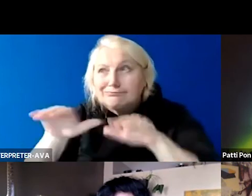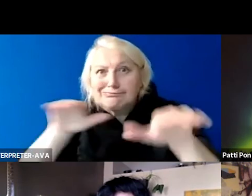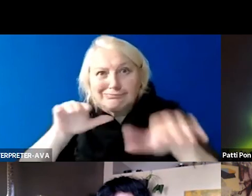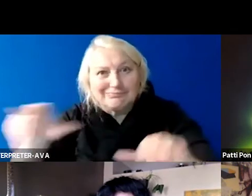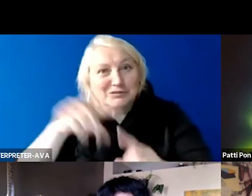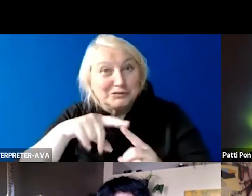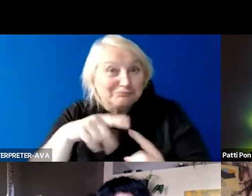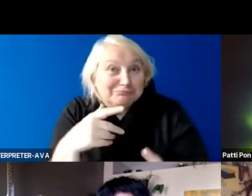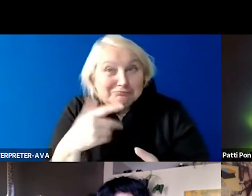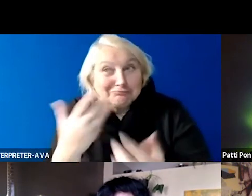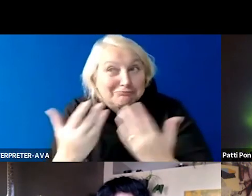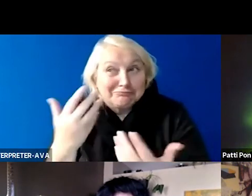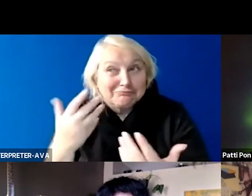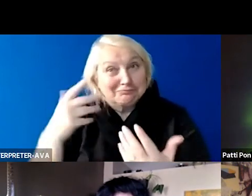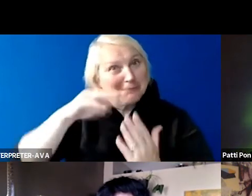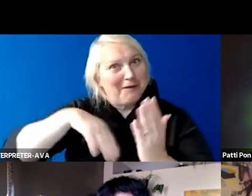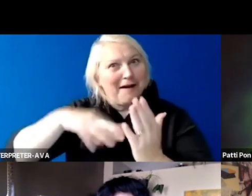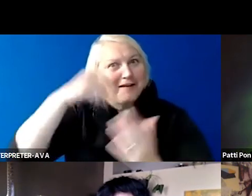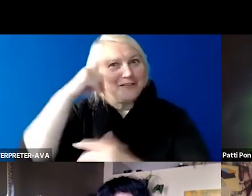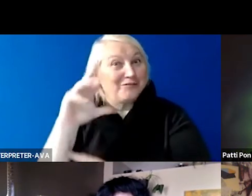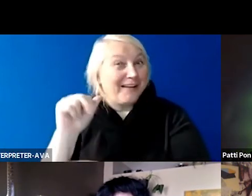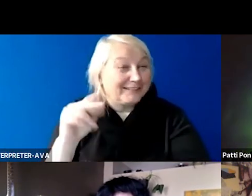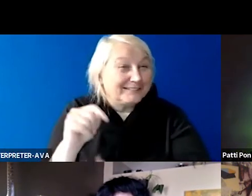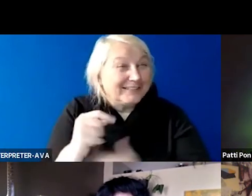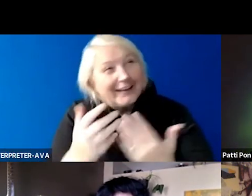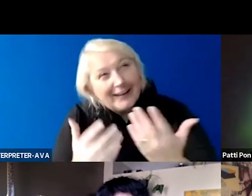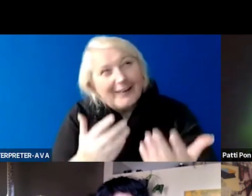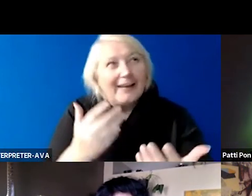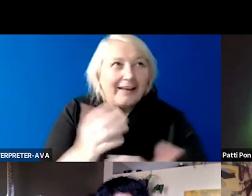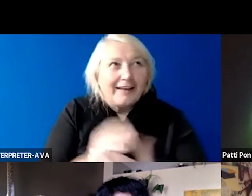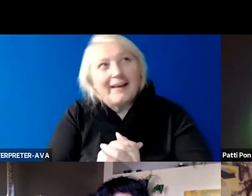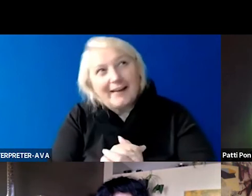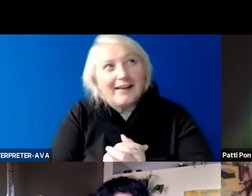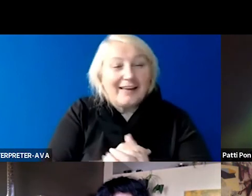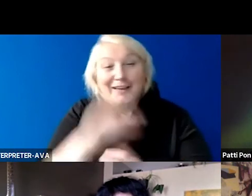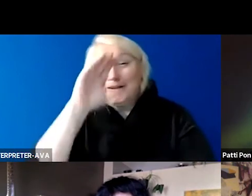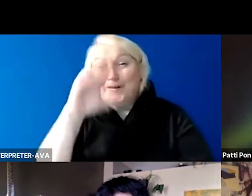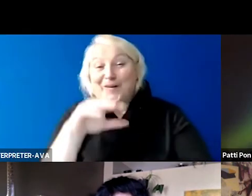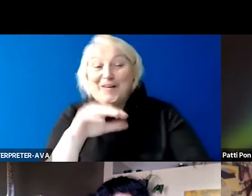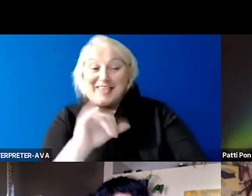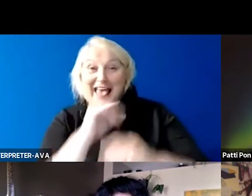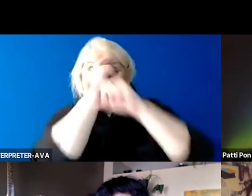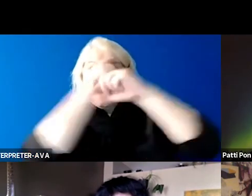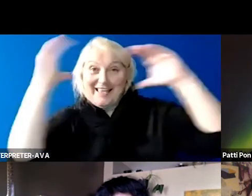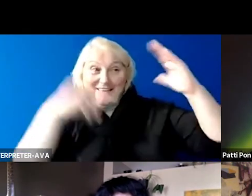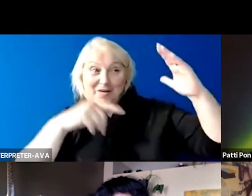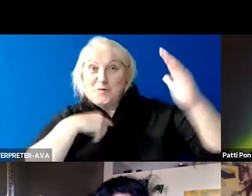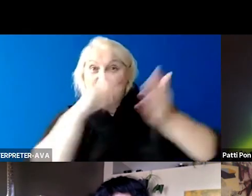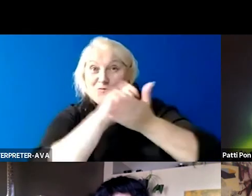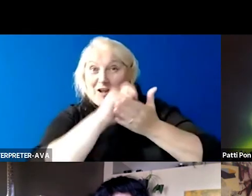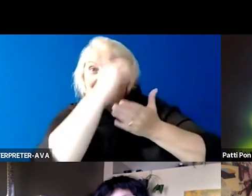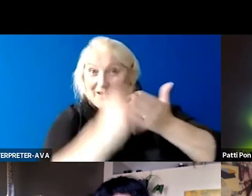to, knowing that when we wrote it, we we'd be offering something that they would never expect